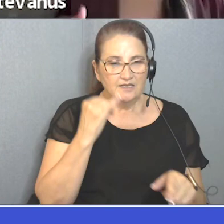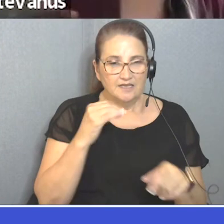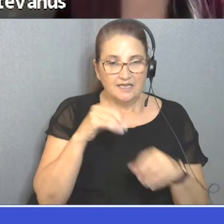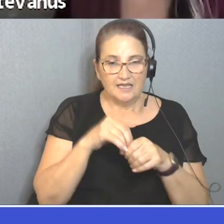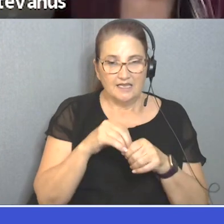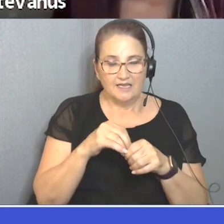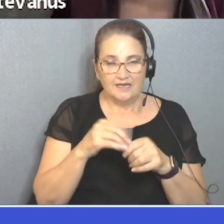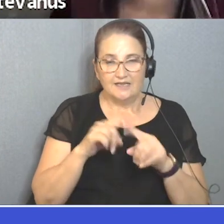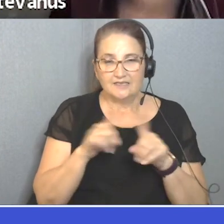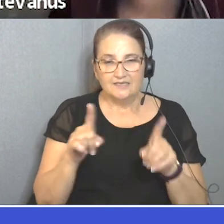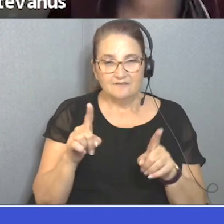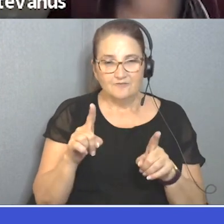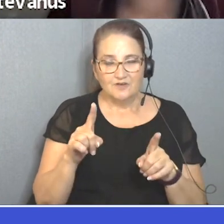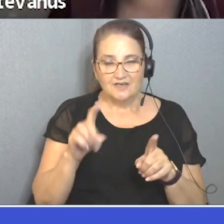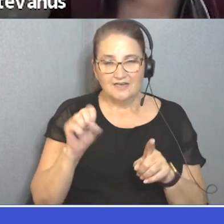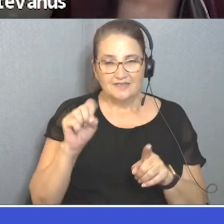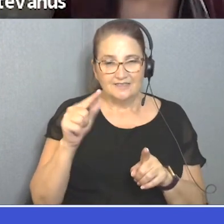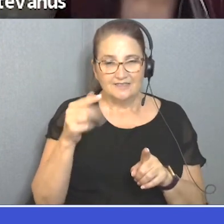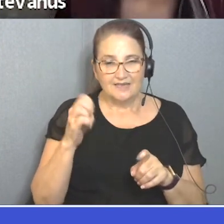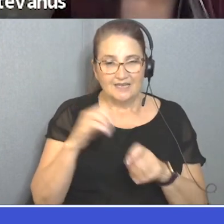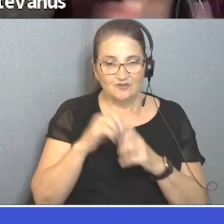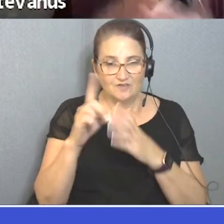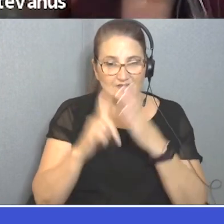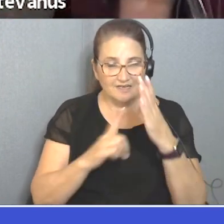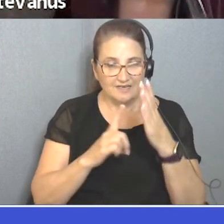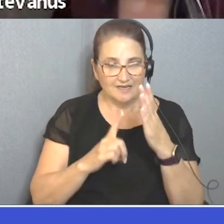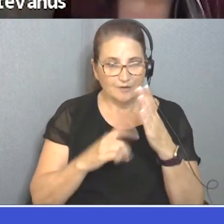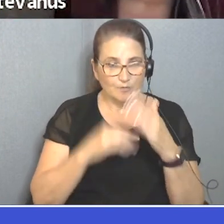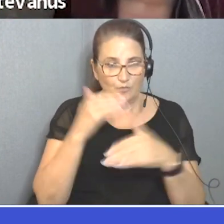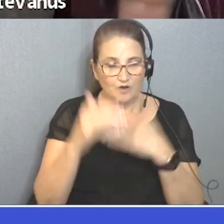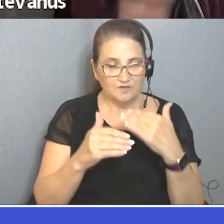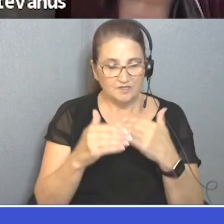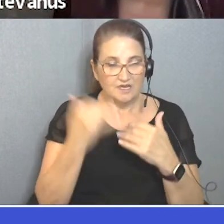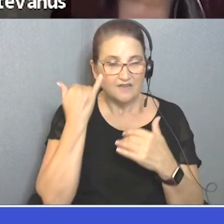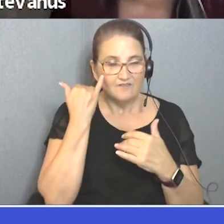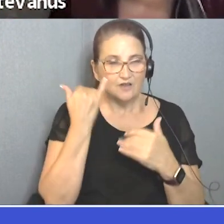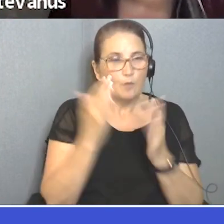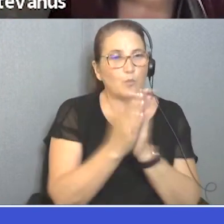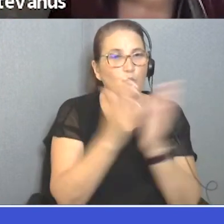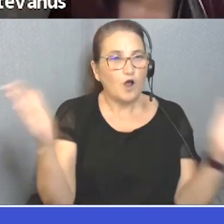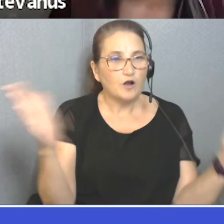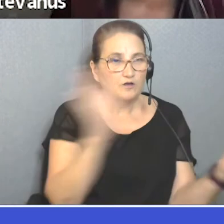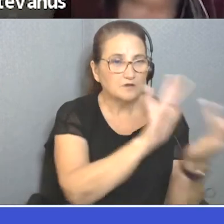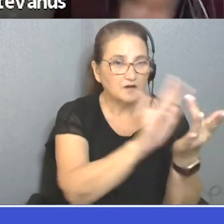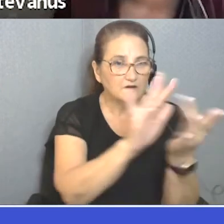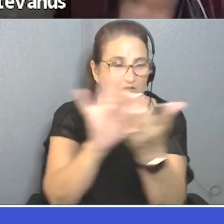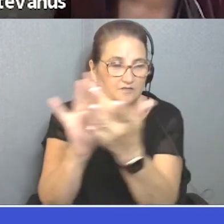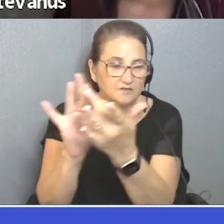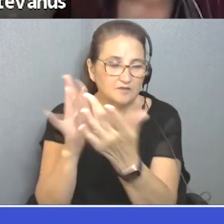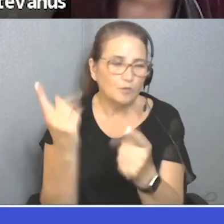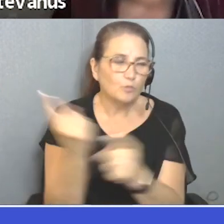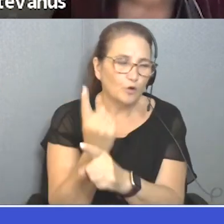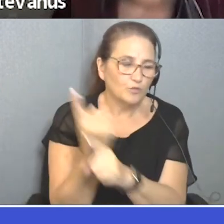Versus if you were kind of in a different stage in the design process, I think doing broader outreach is entirely appropriate, but of course